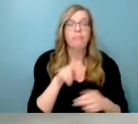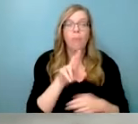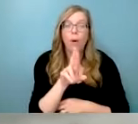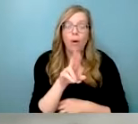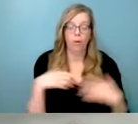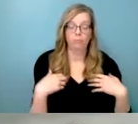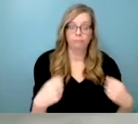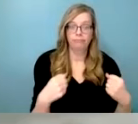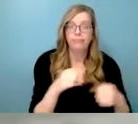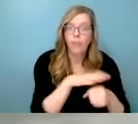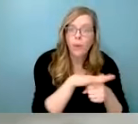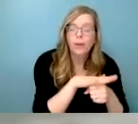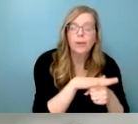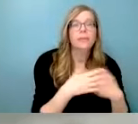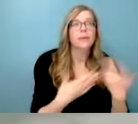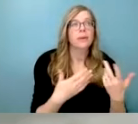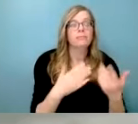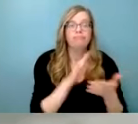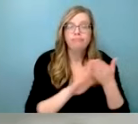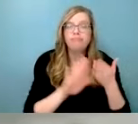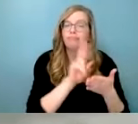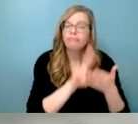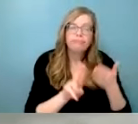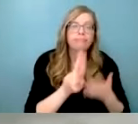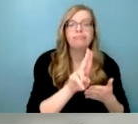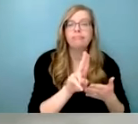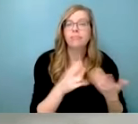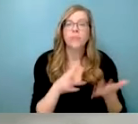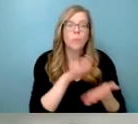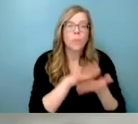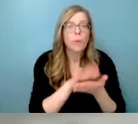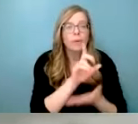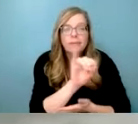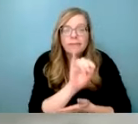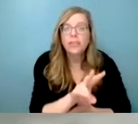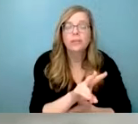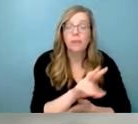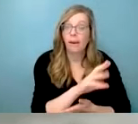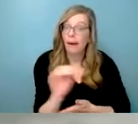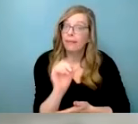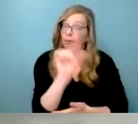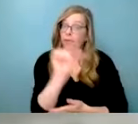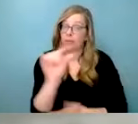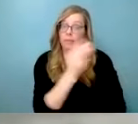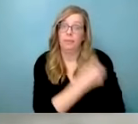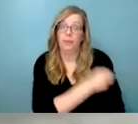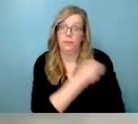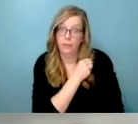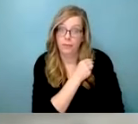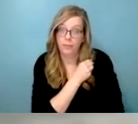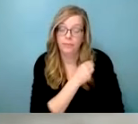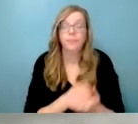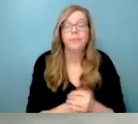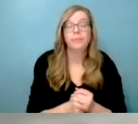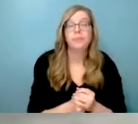post-secondary institutions school divisions and the government of manitoba an accessibility plan